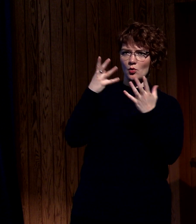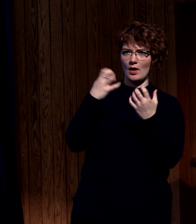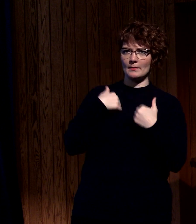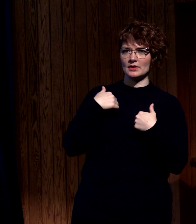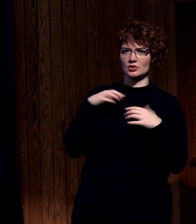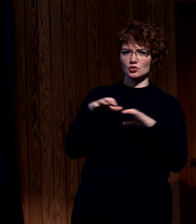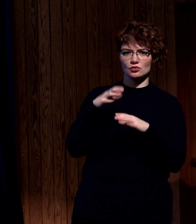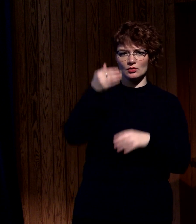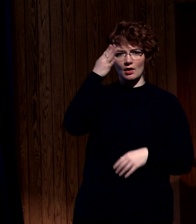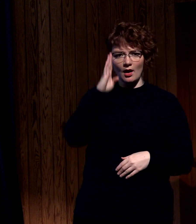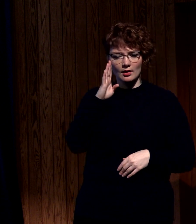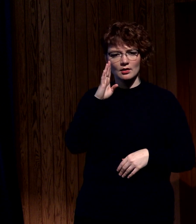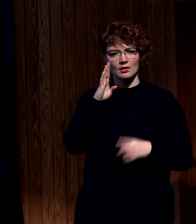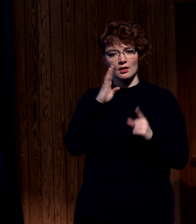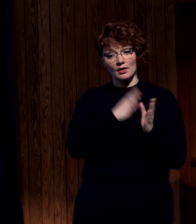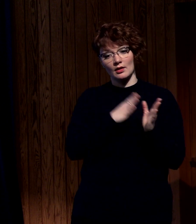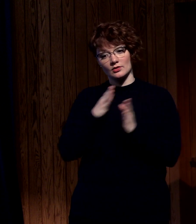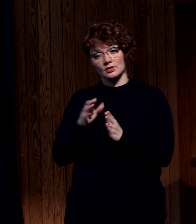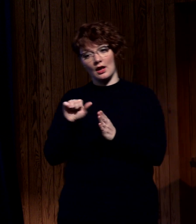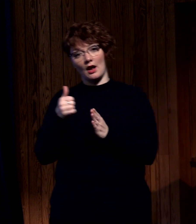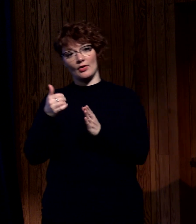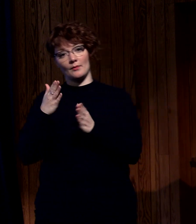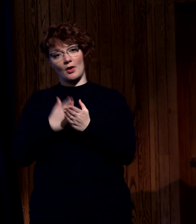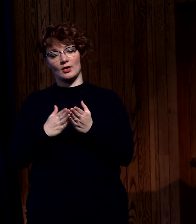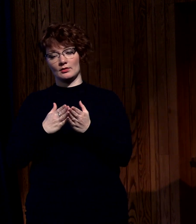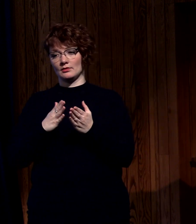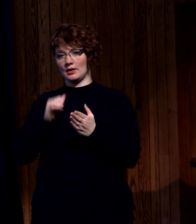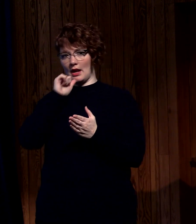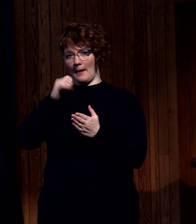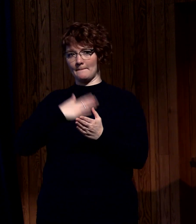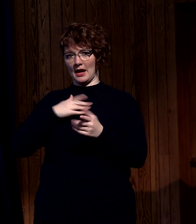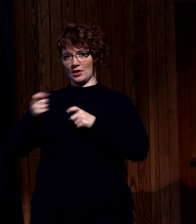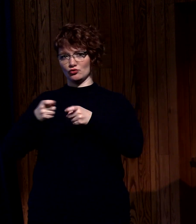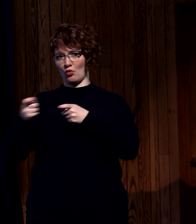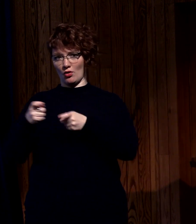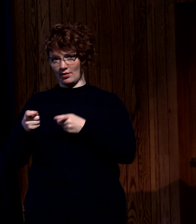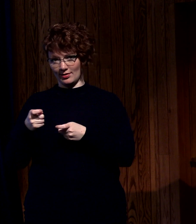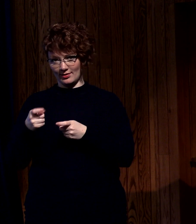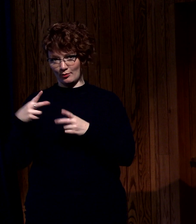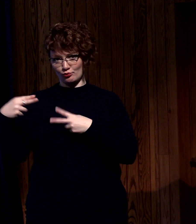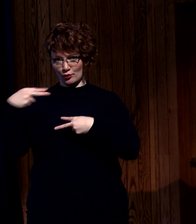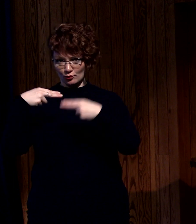is a part where we have to release control where to allow